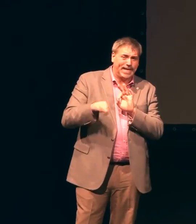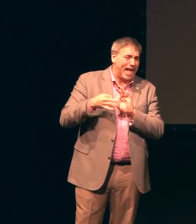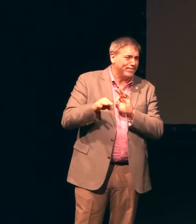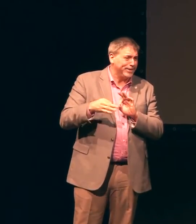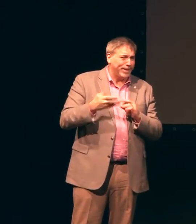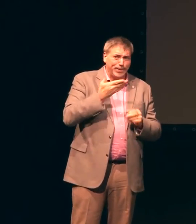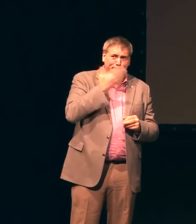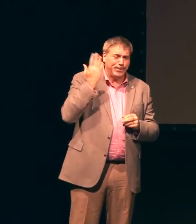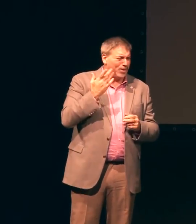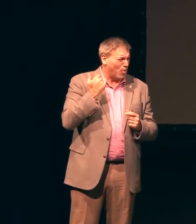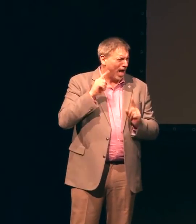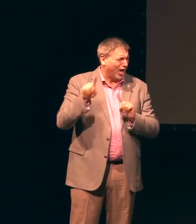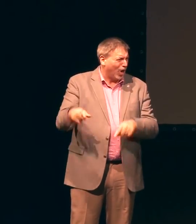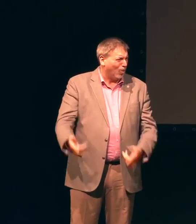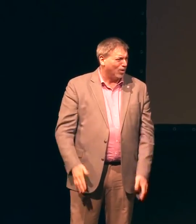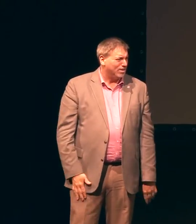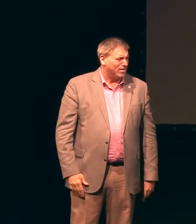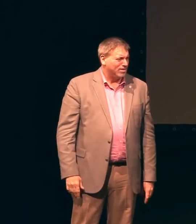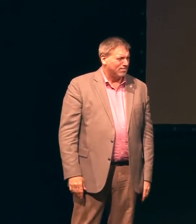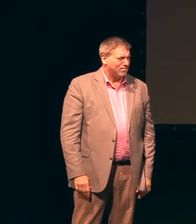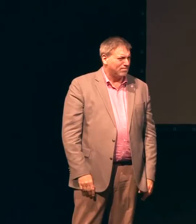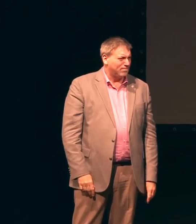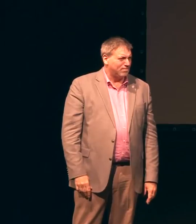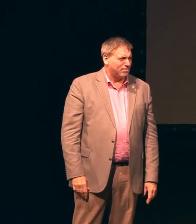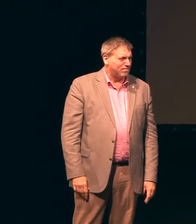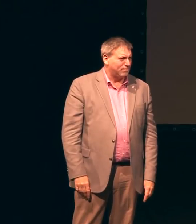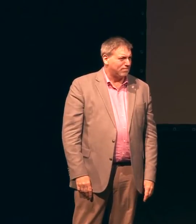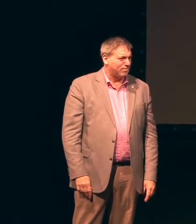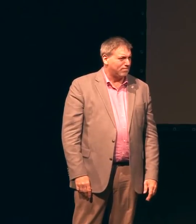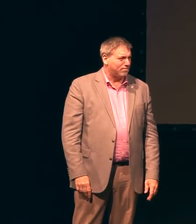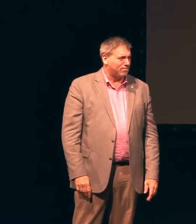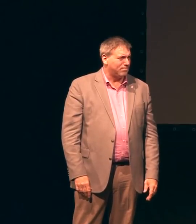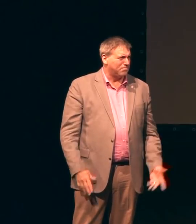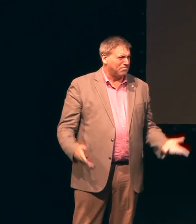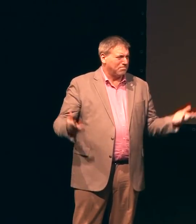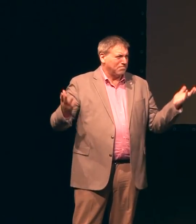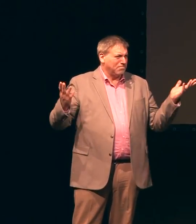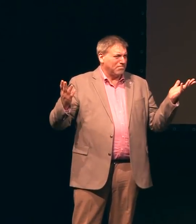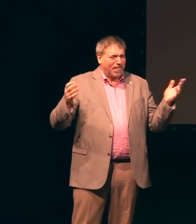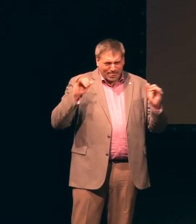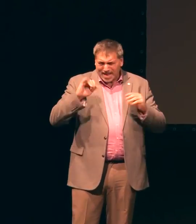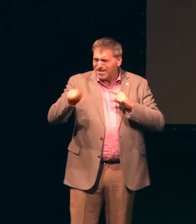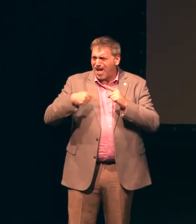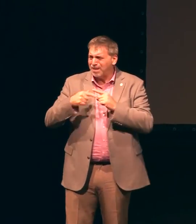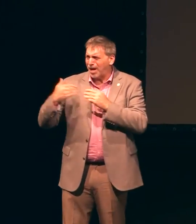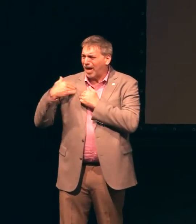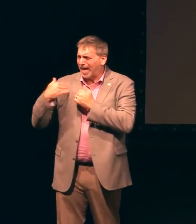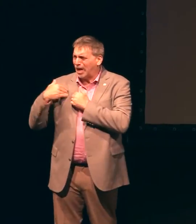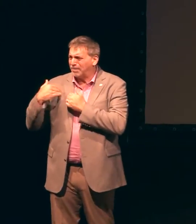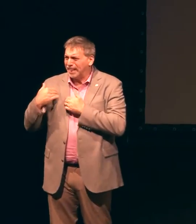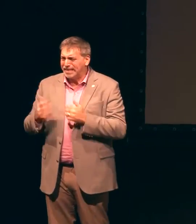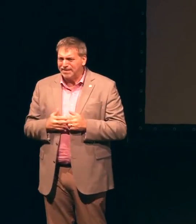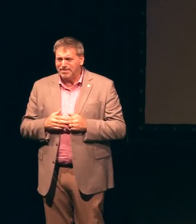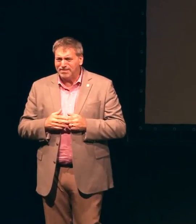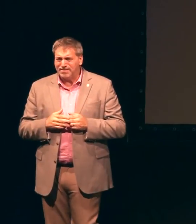won't provide captioning for movies. Why go? Why support them? That's what I'm talking